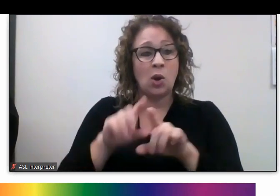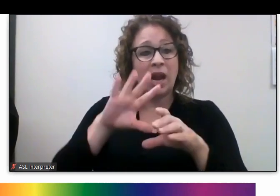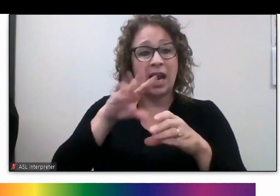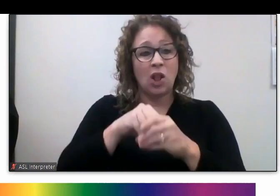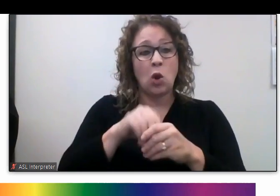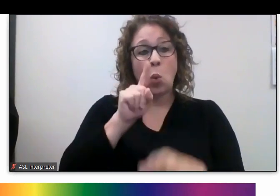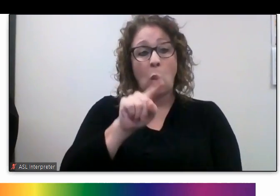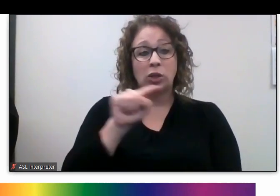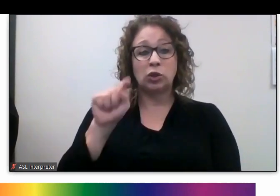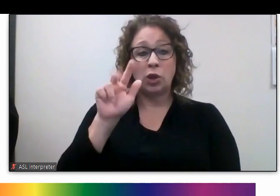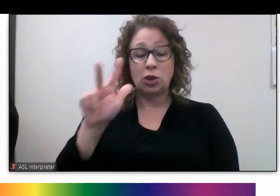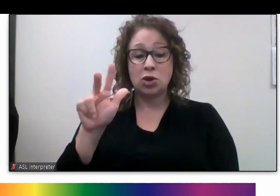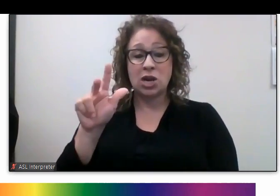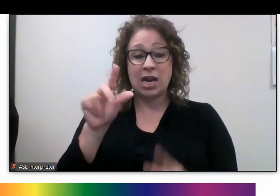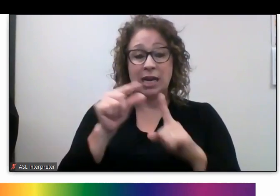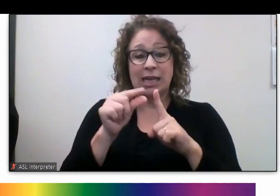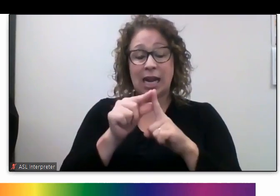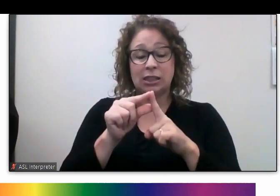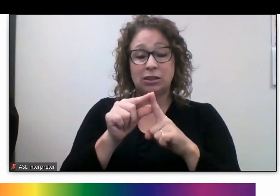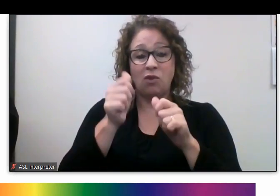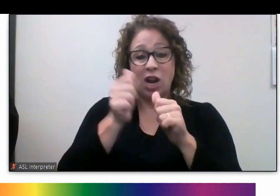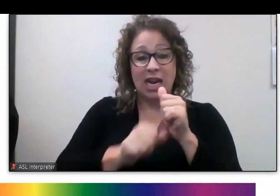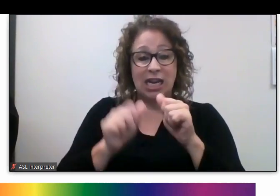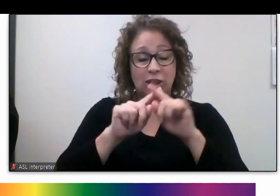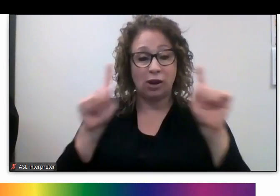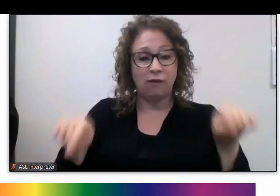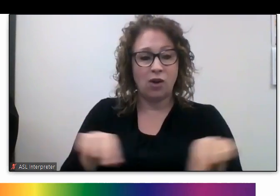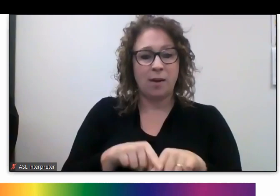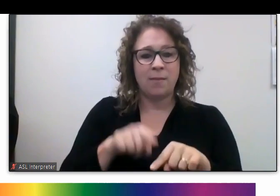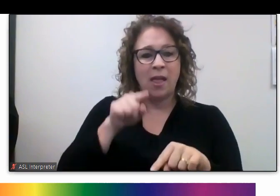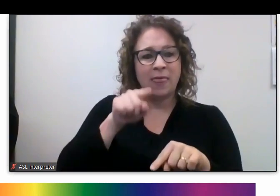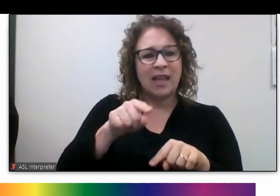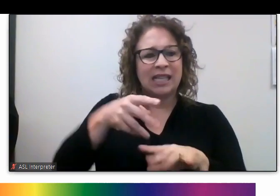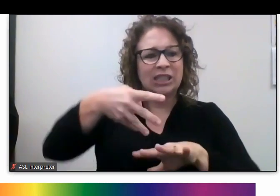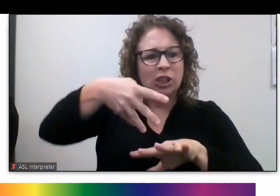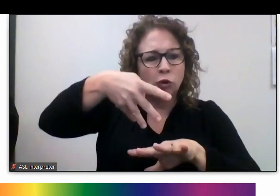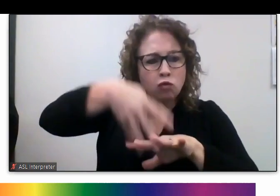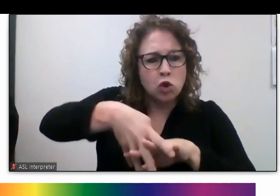The source linked on the left side of this slide is the Rooted in Rights access guide which